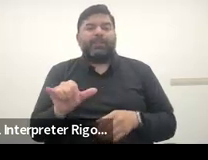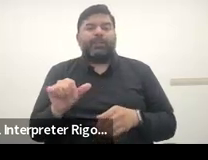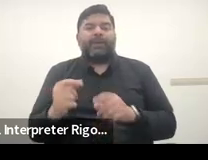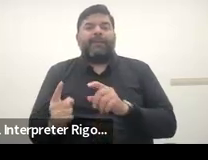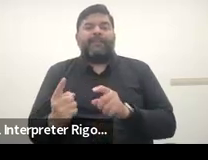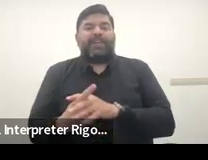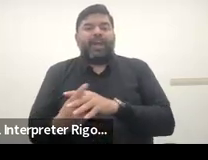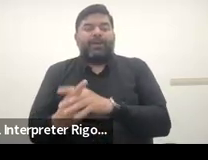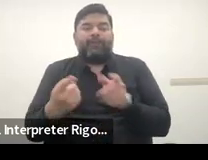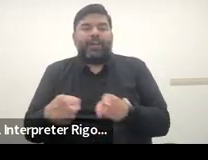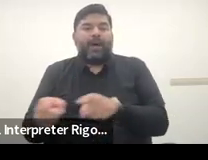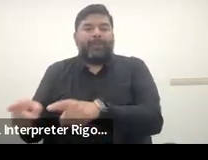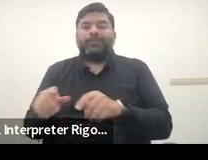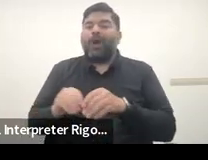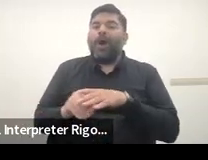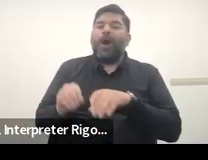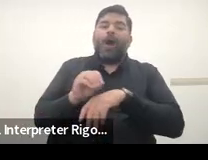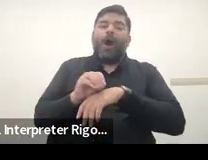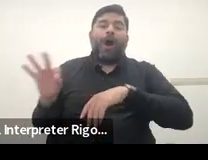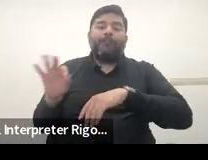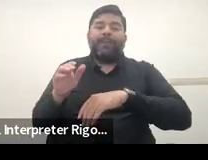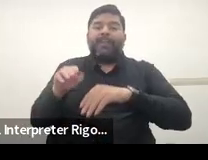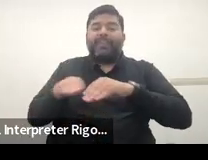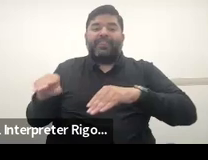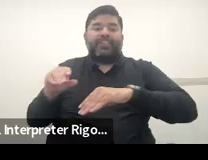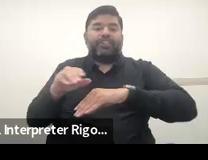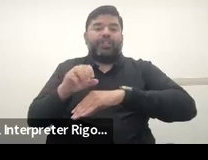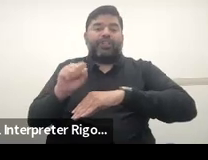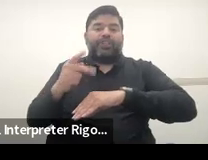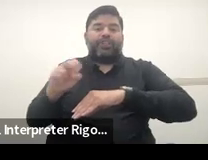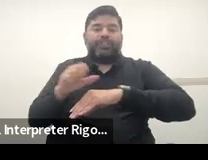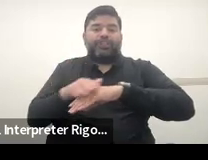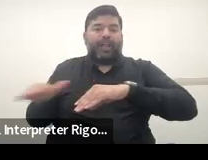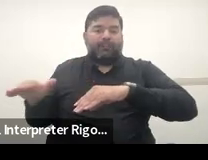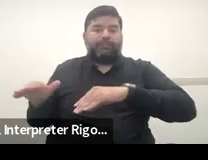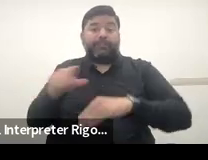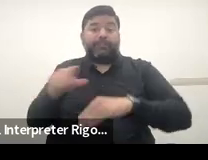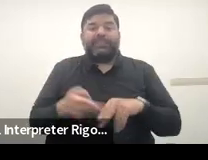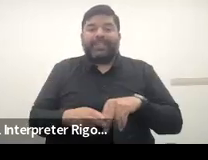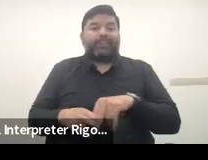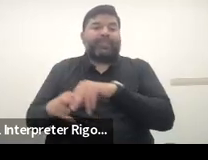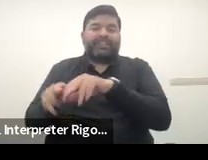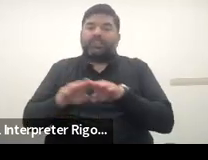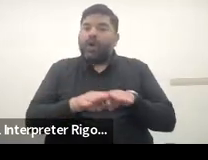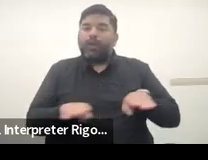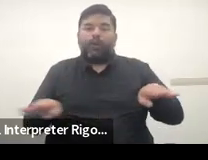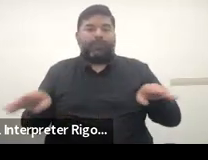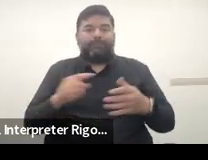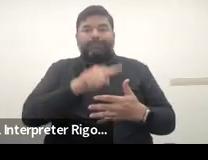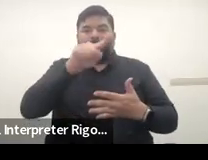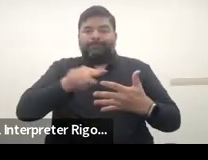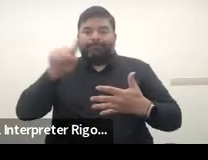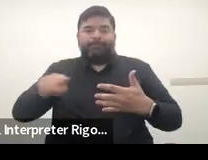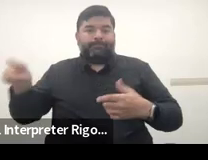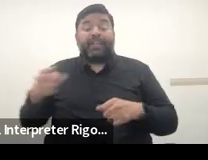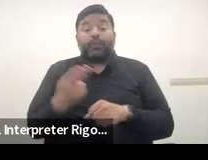that didn't do as well but the increases are sort of across the board. Using the Sem-Lex data,